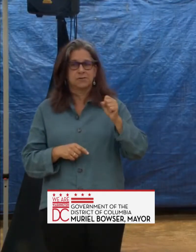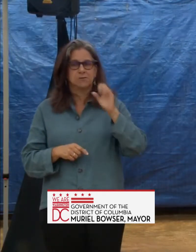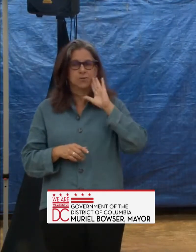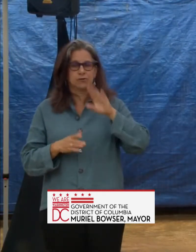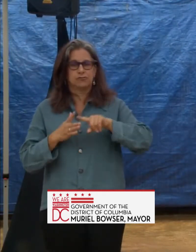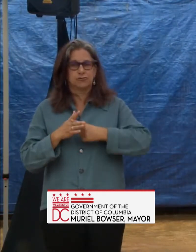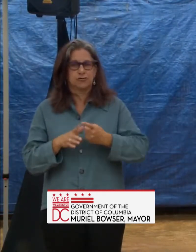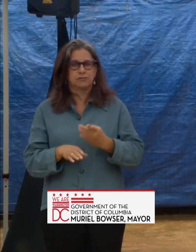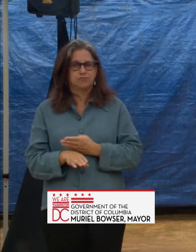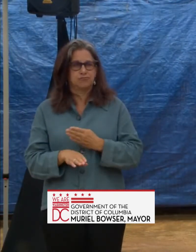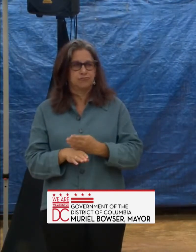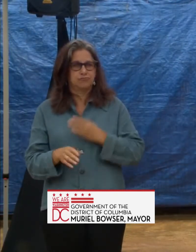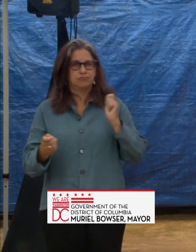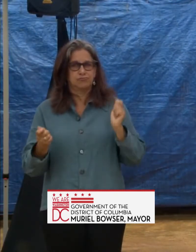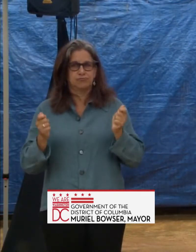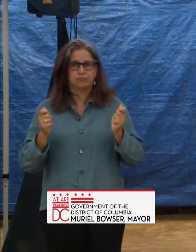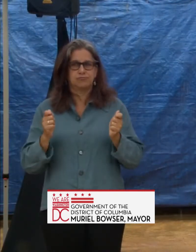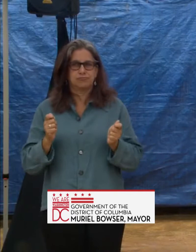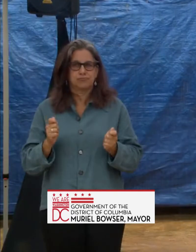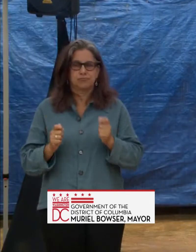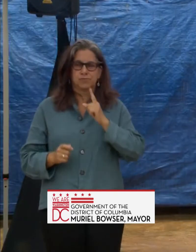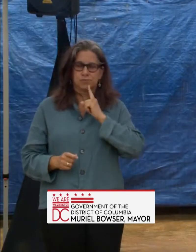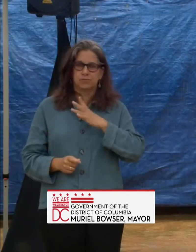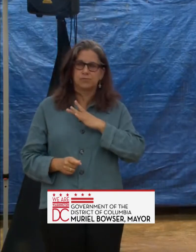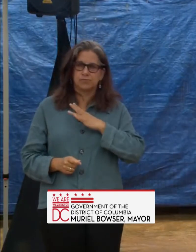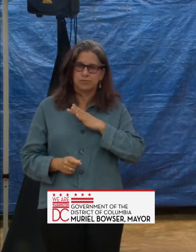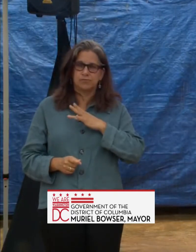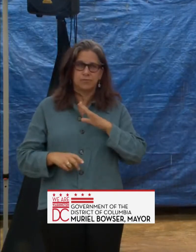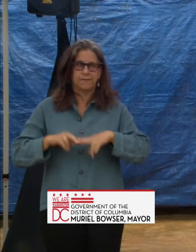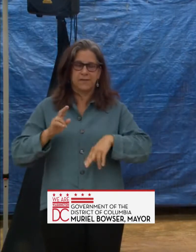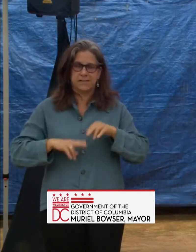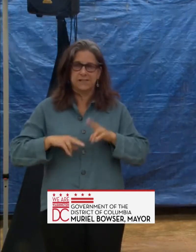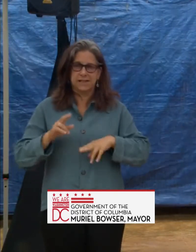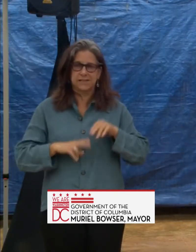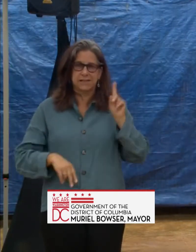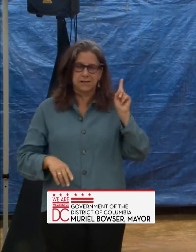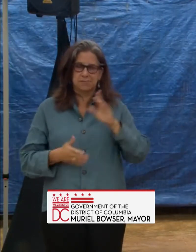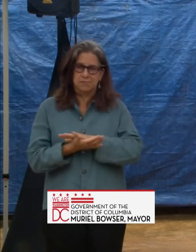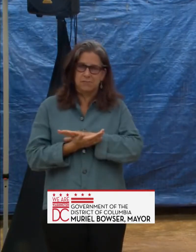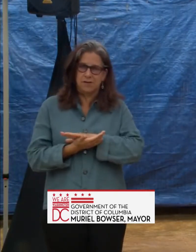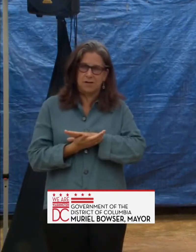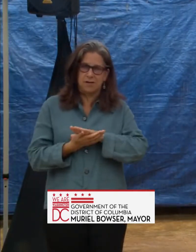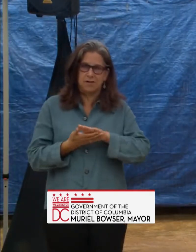STATE-OF-THE-ART FACILITY, A LEED GOLD CERTIFIED BUILDING.